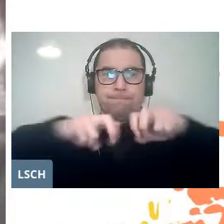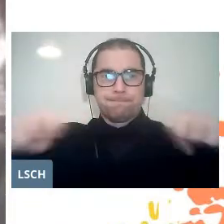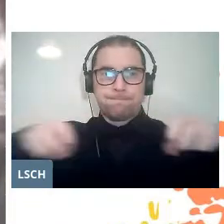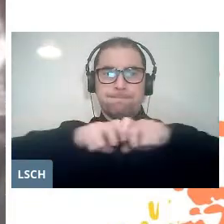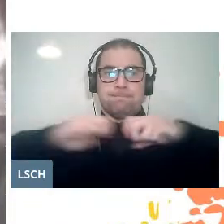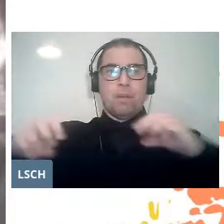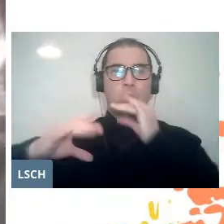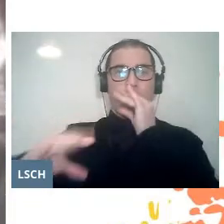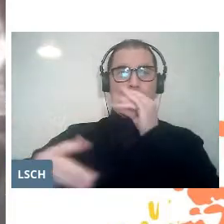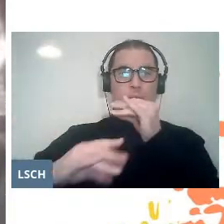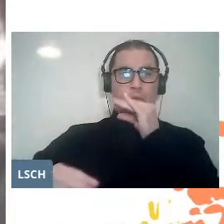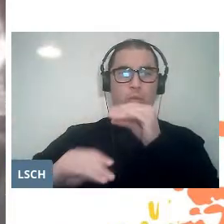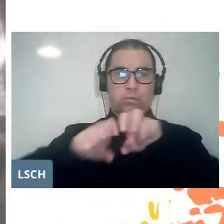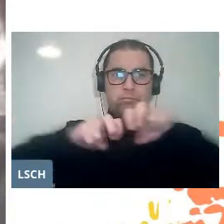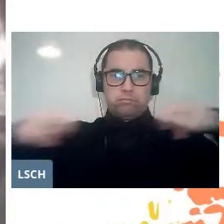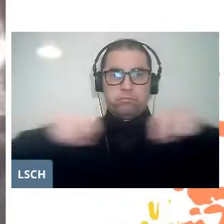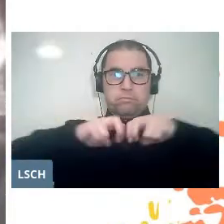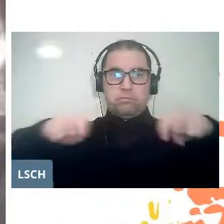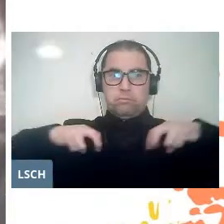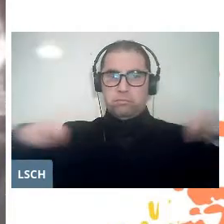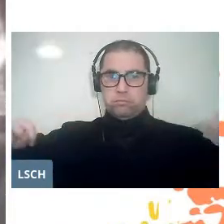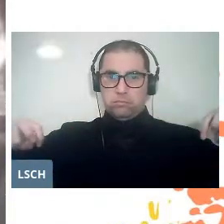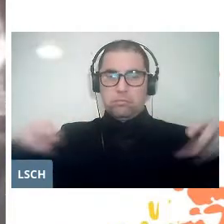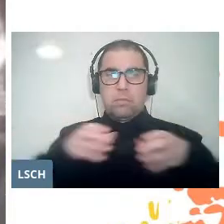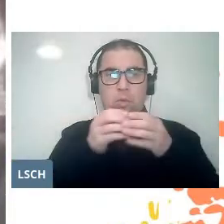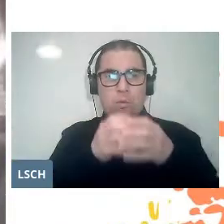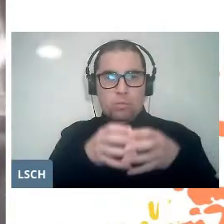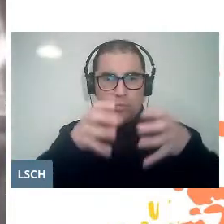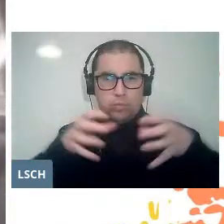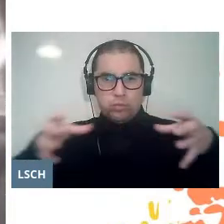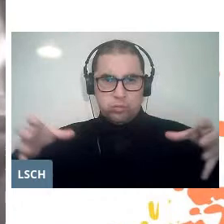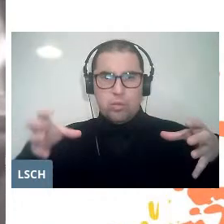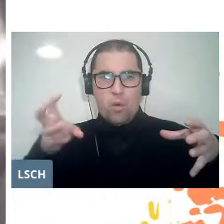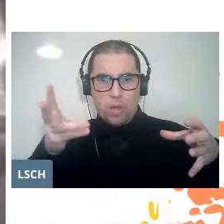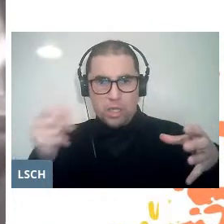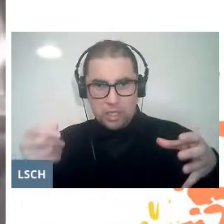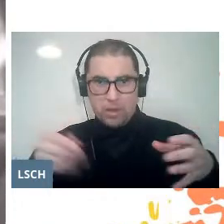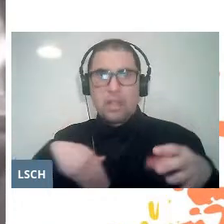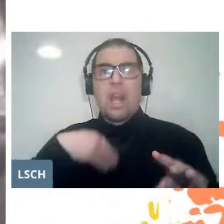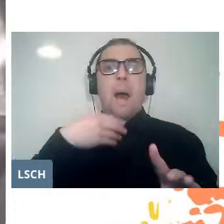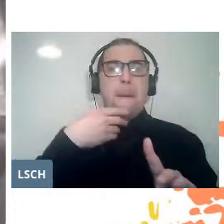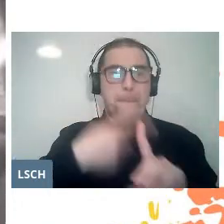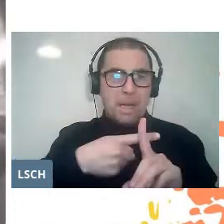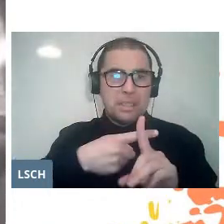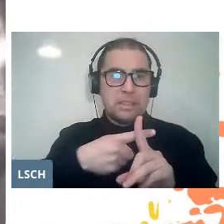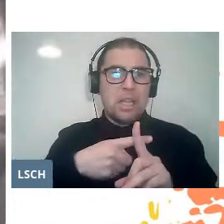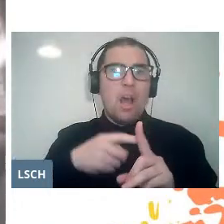This implies a quantitative and definitive growth in the orchestral workforce.